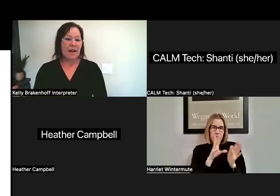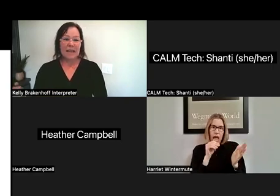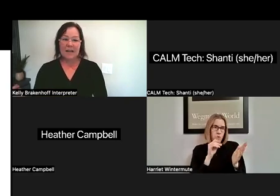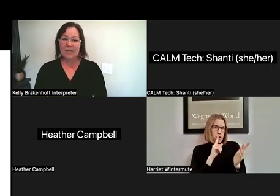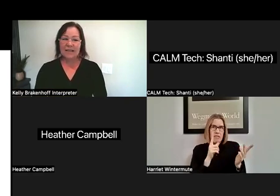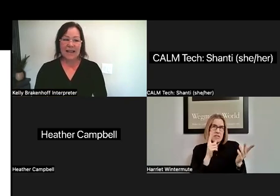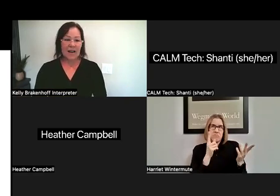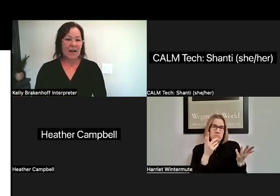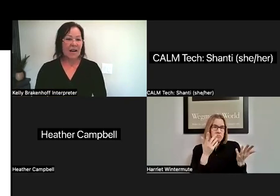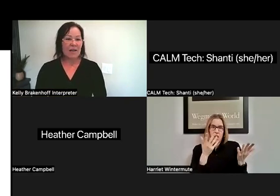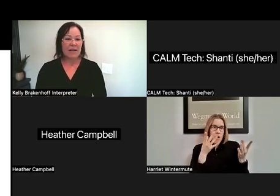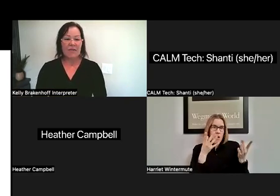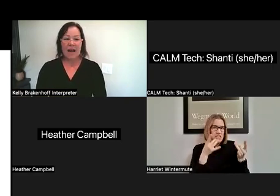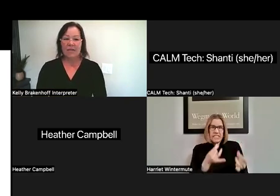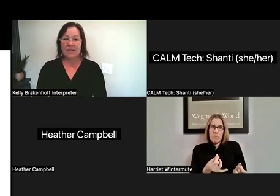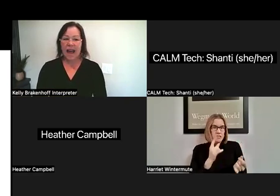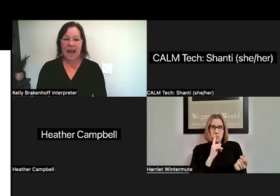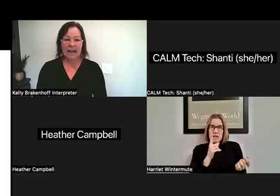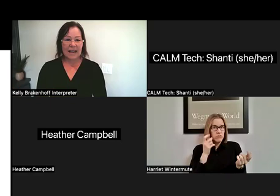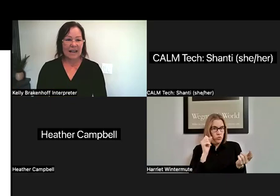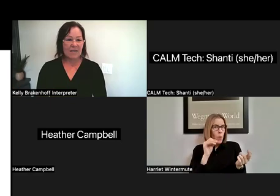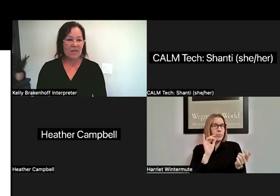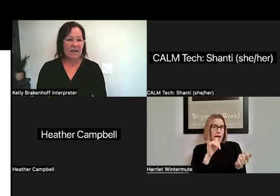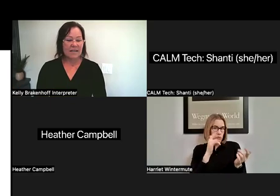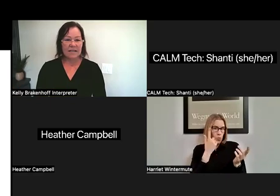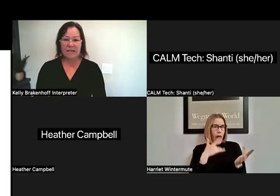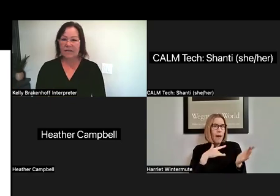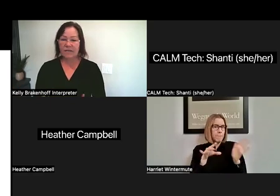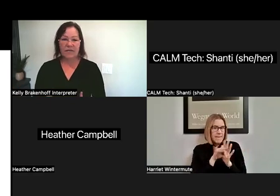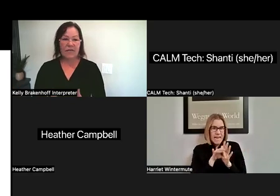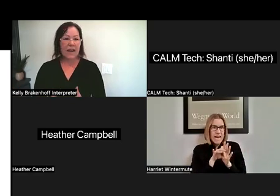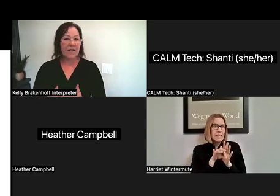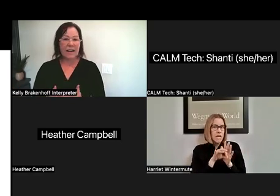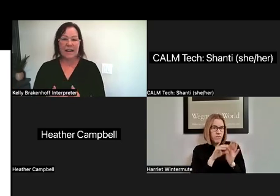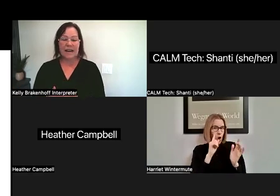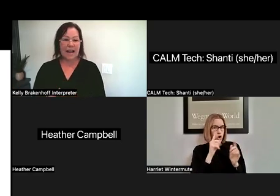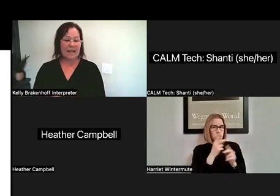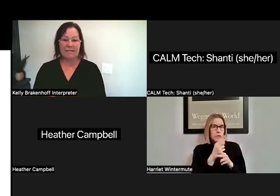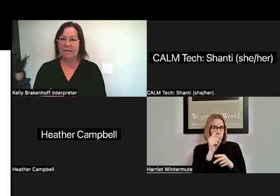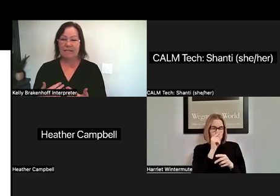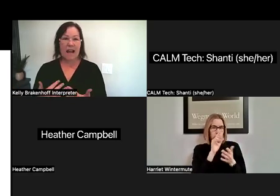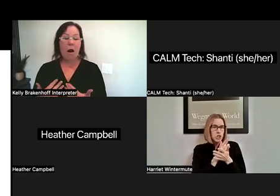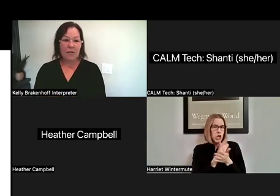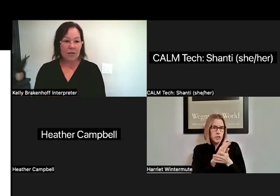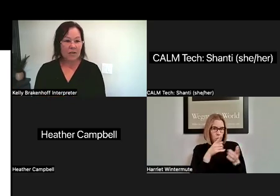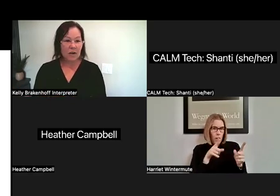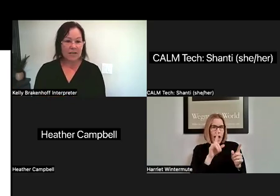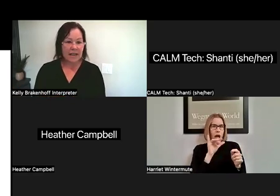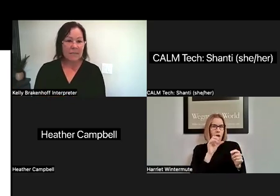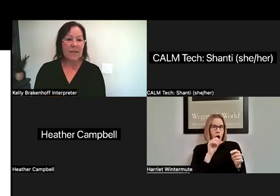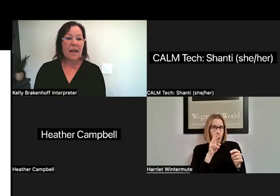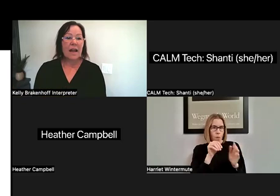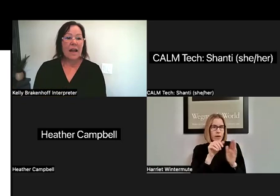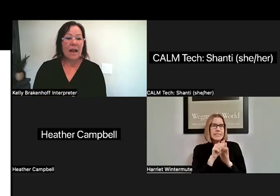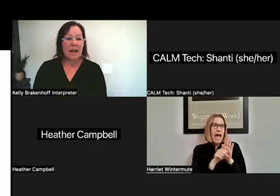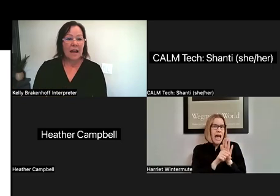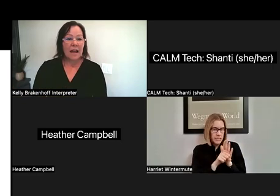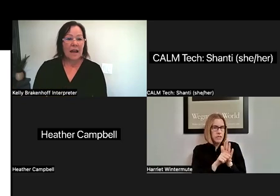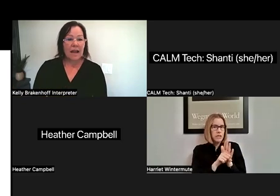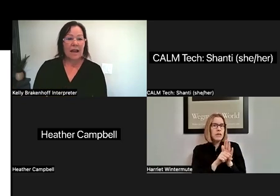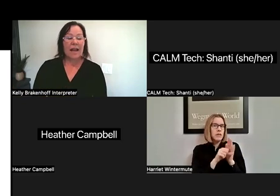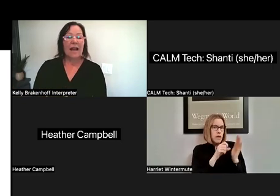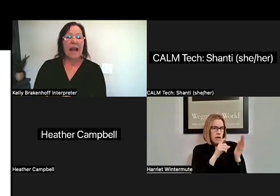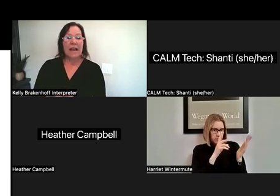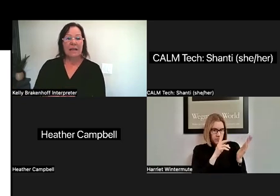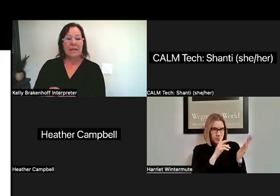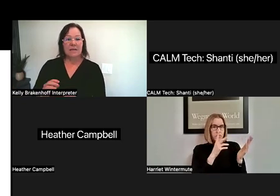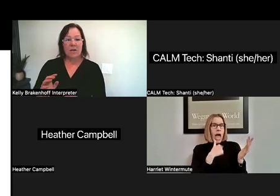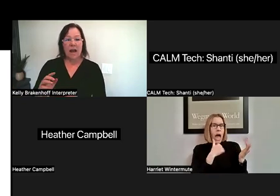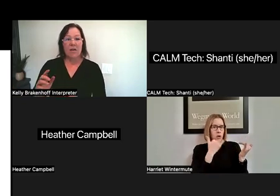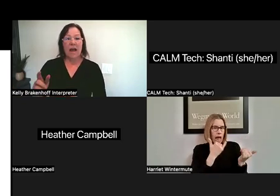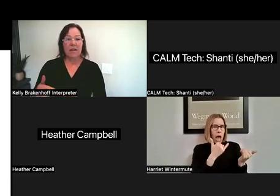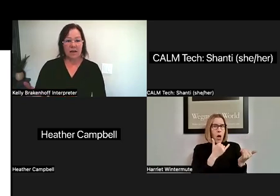we used there. We found that it was very helpful to our team. And so now Heather